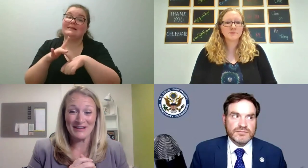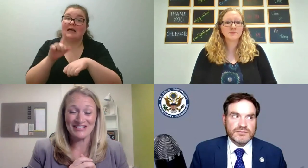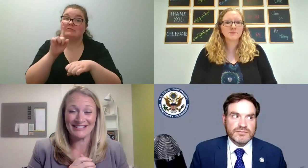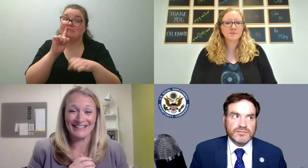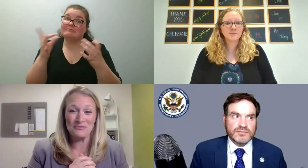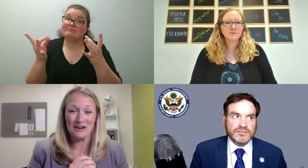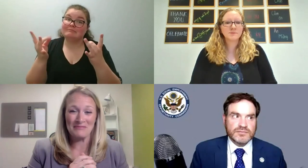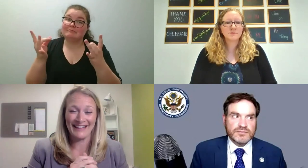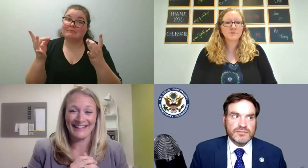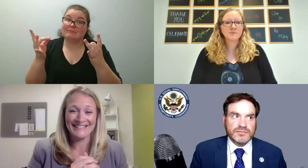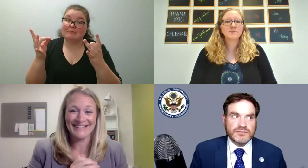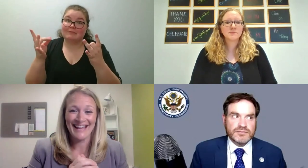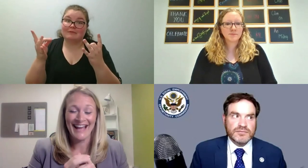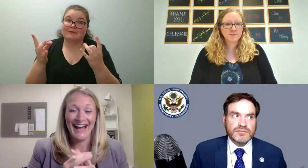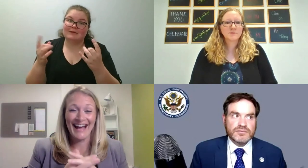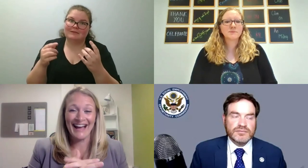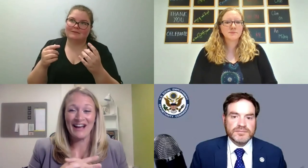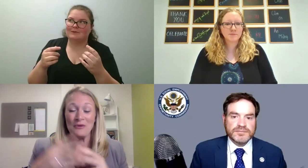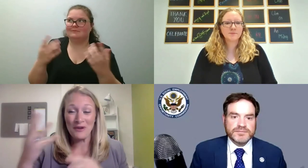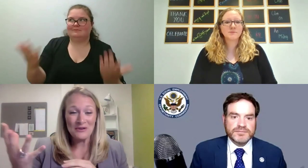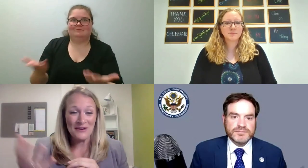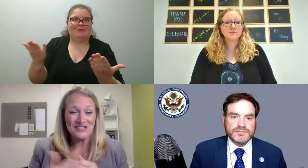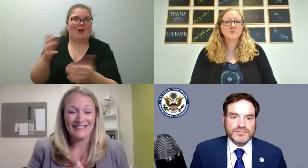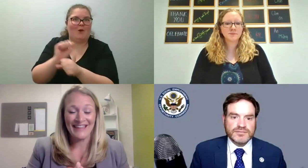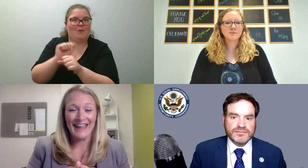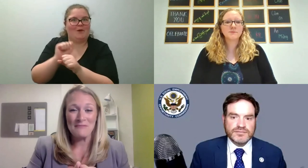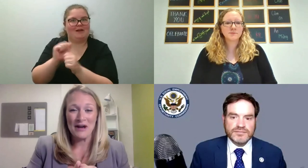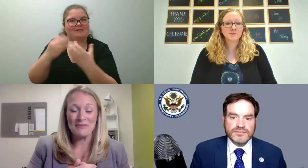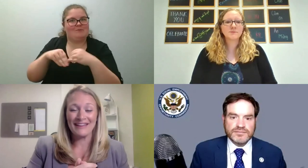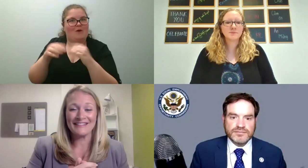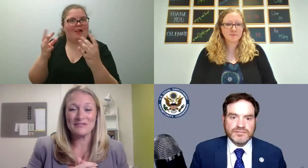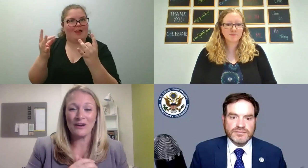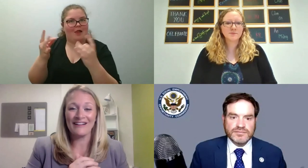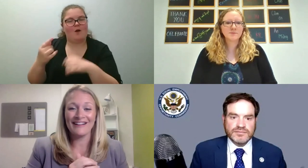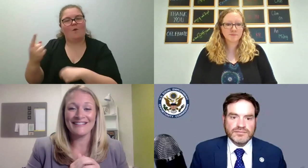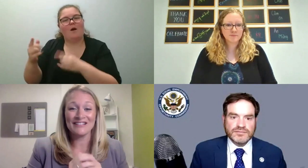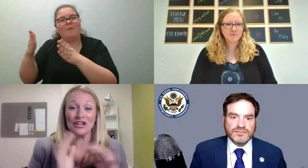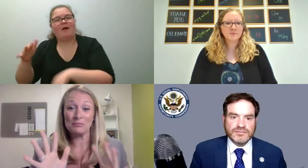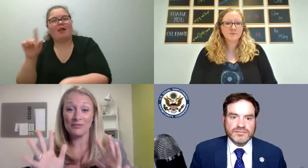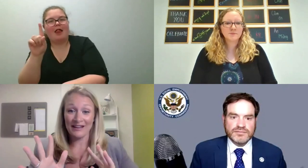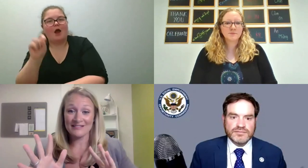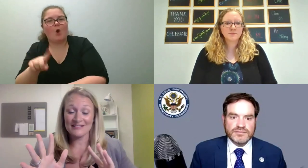especially in the workplace. One question that came up is where is a good place